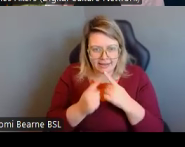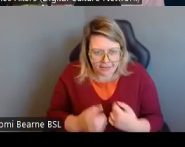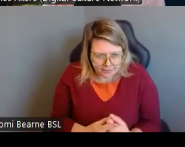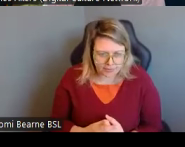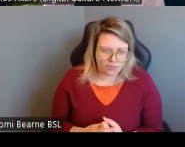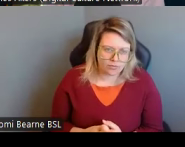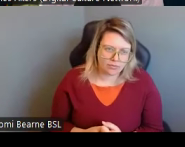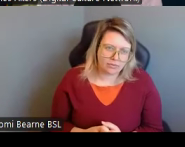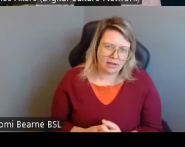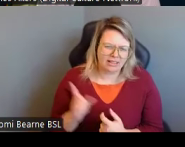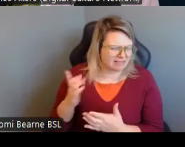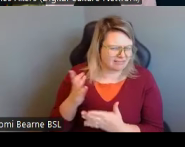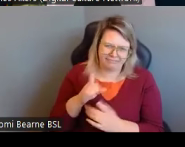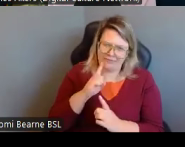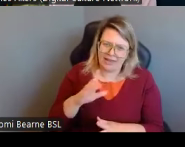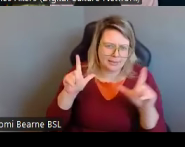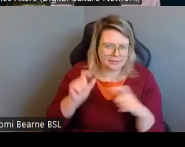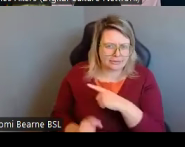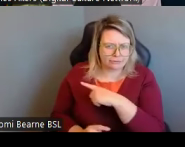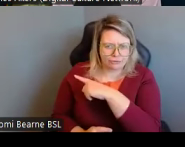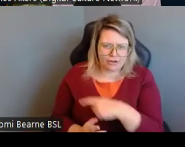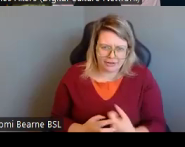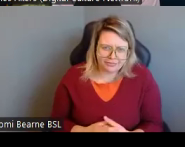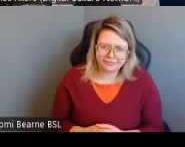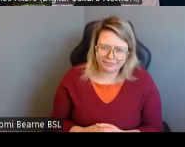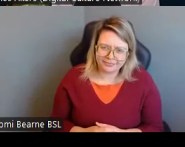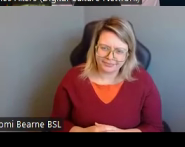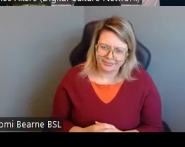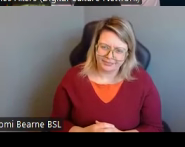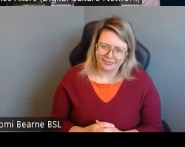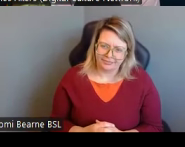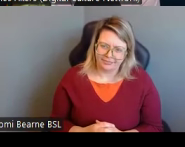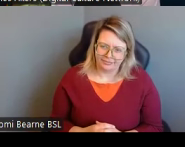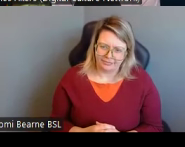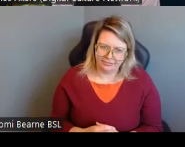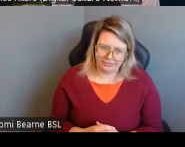another classic picture, this one. If we're looking at data on its own,